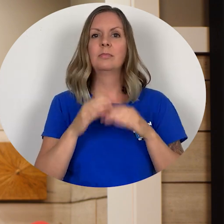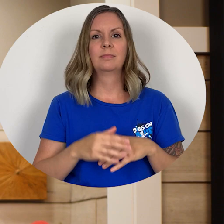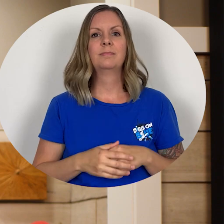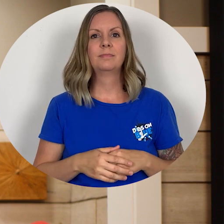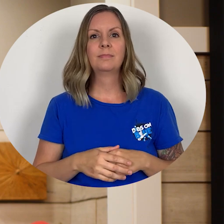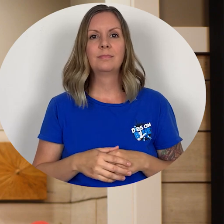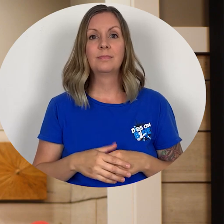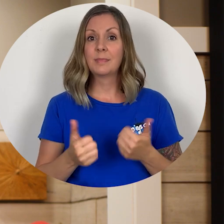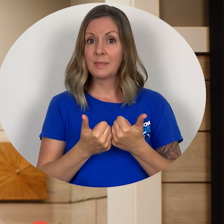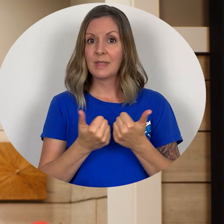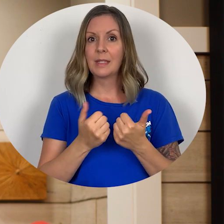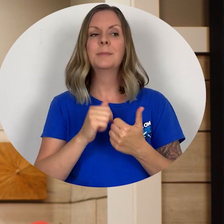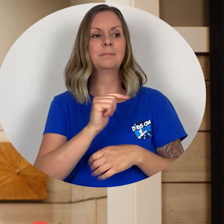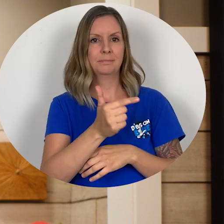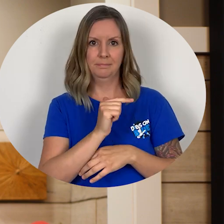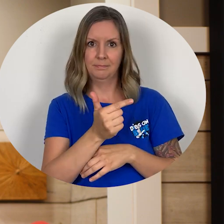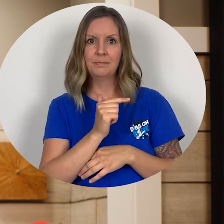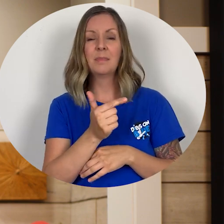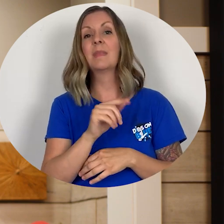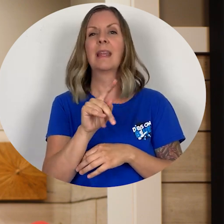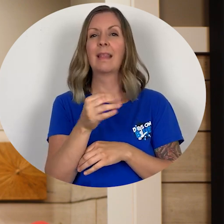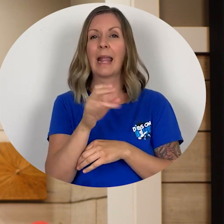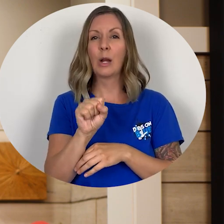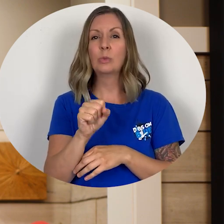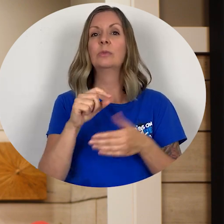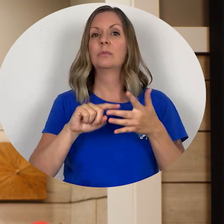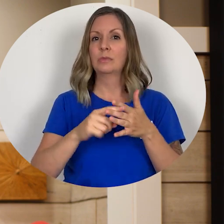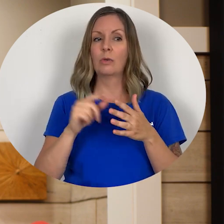turns, starting with the Thanos player, and then going clockwise around and around the